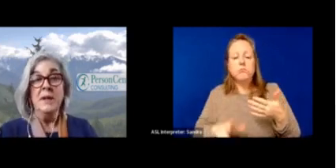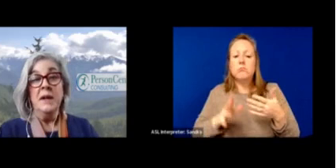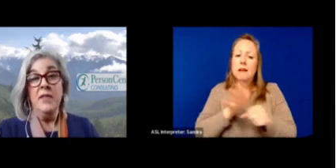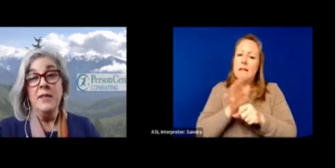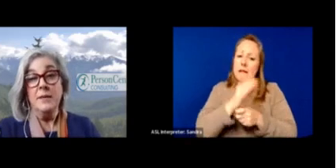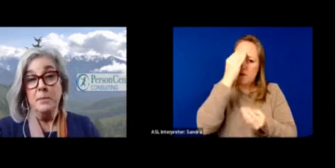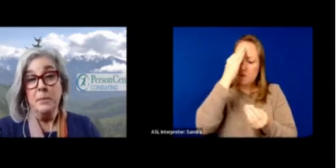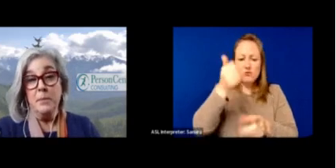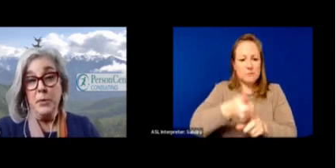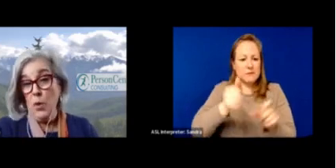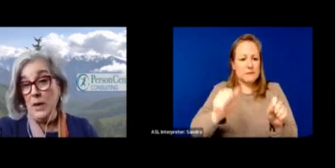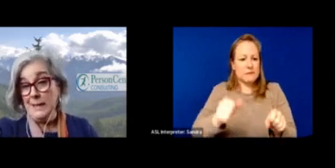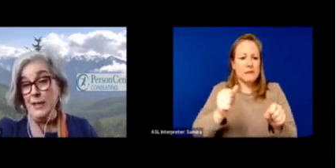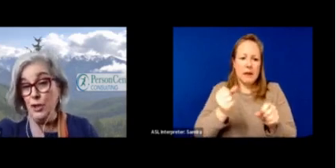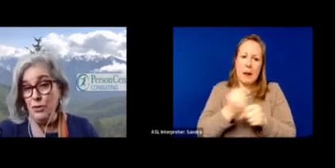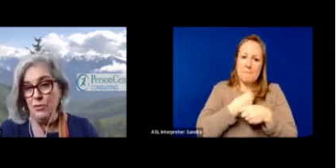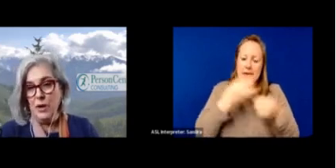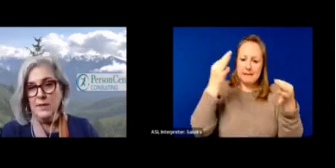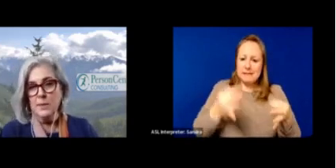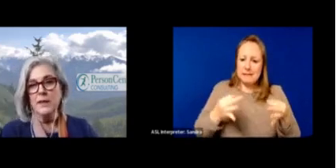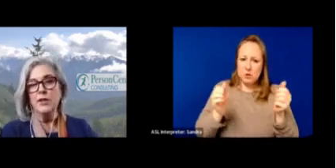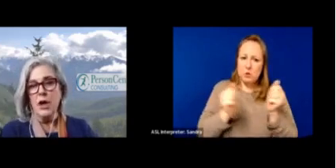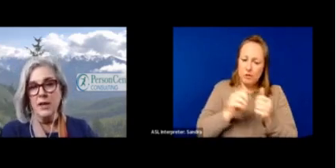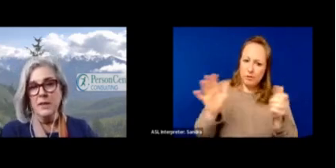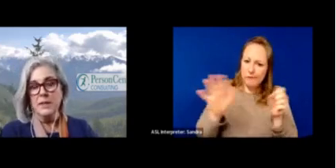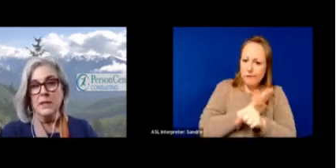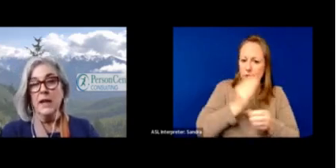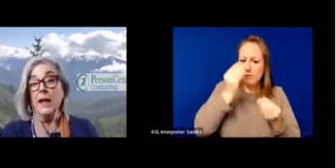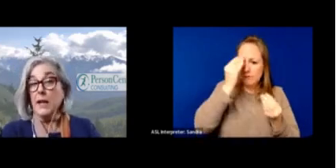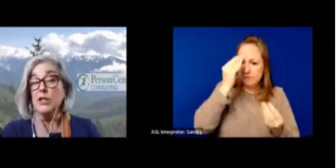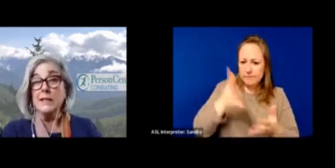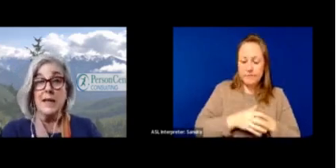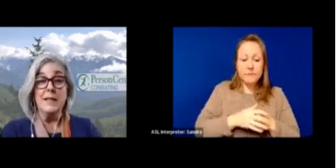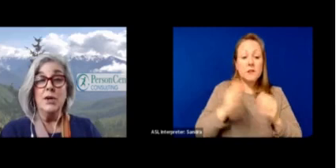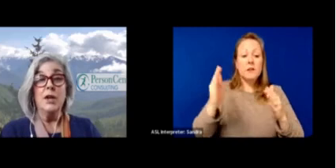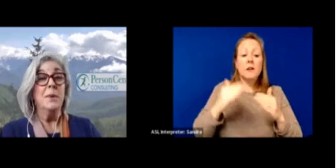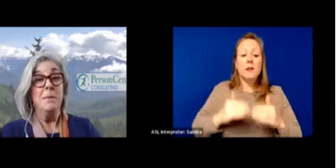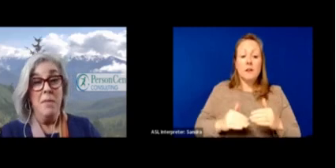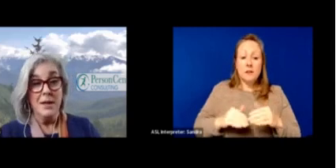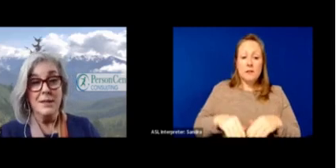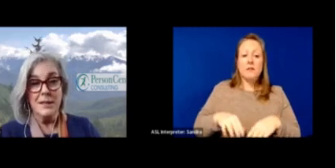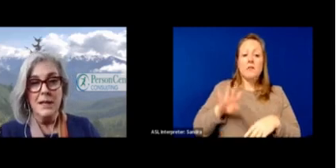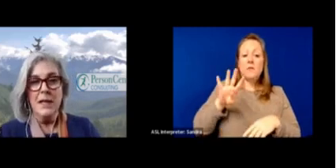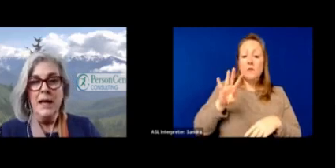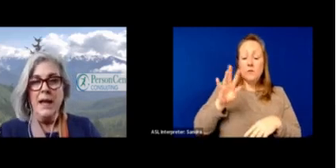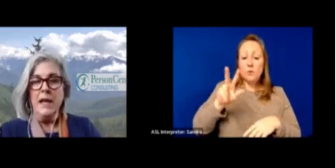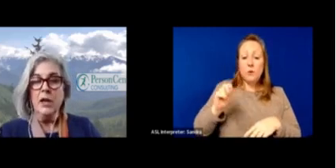document must. And here this section that I have noted reflects the supports that are both important for the